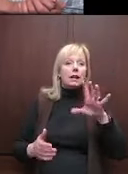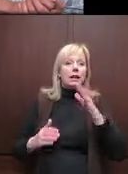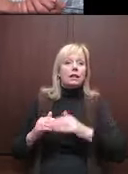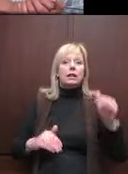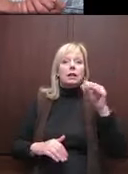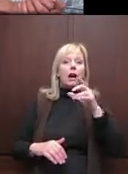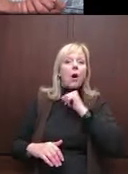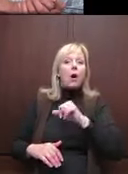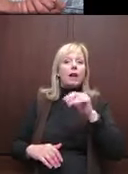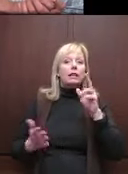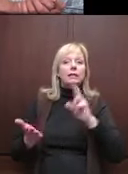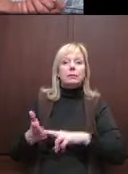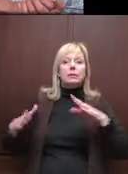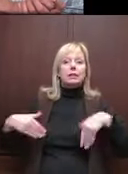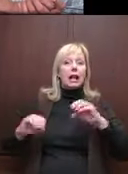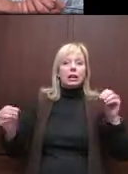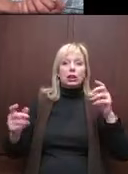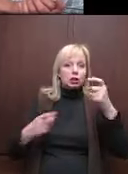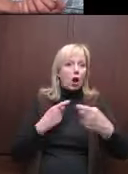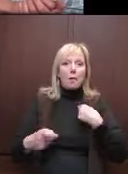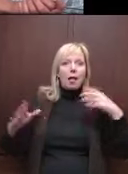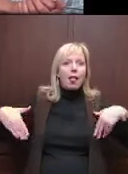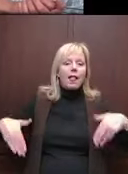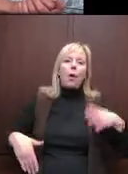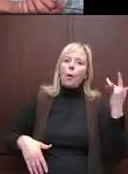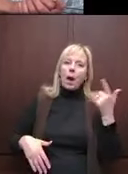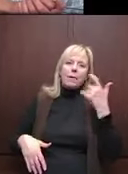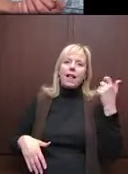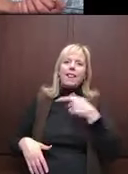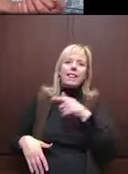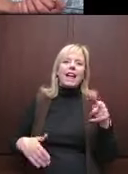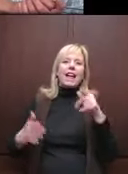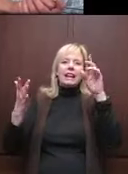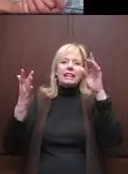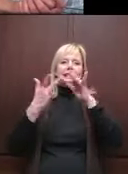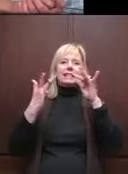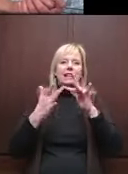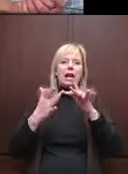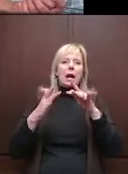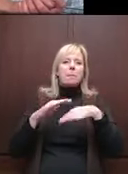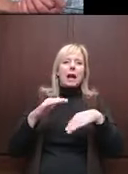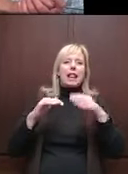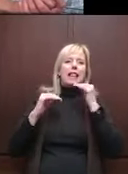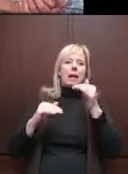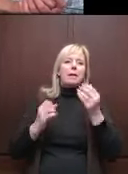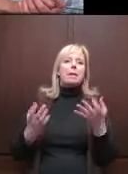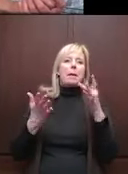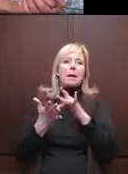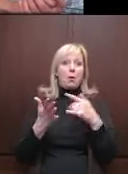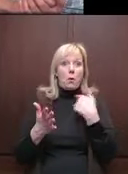I haven't gotten notified yet. That's because they are notifying based on the limited amount of vaccine they have.